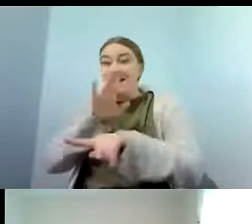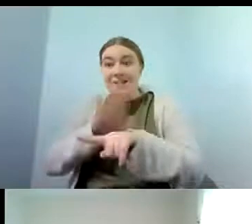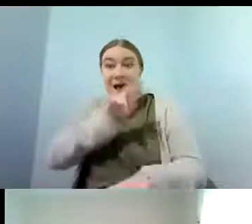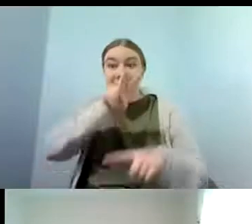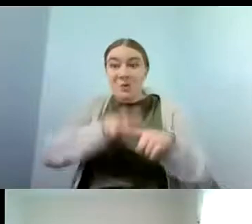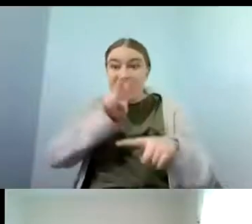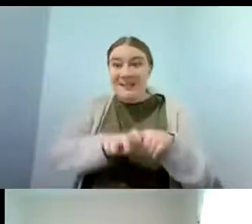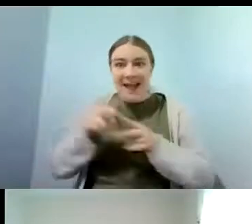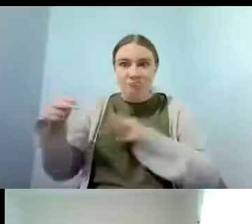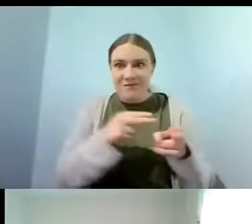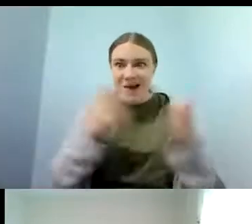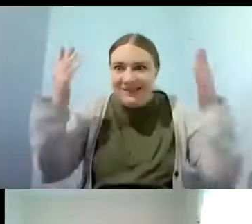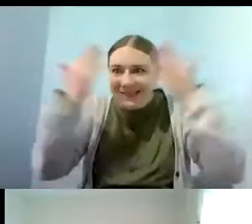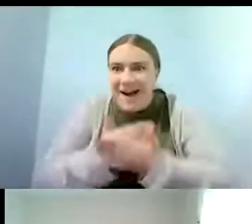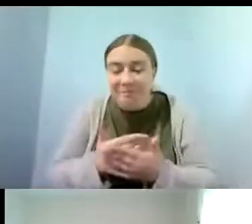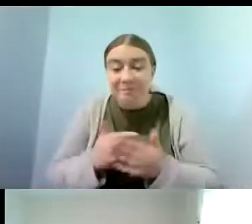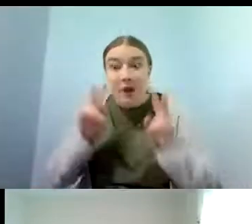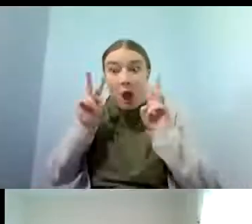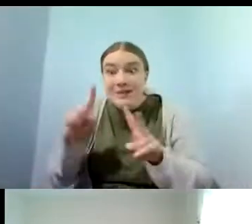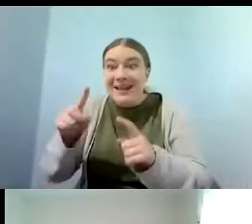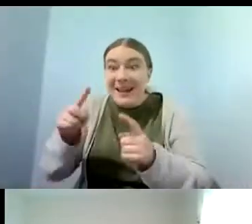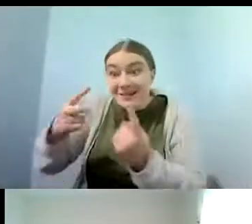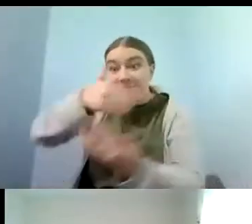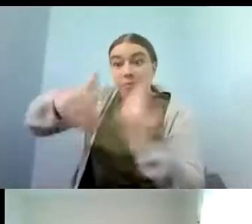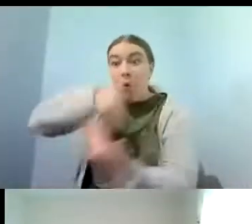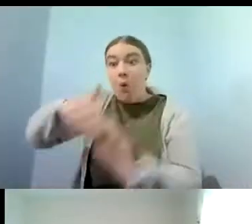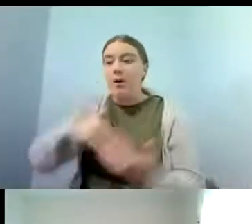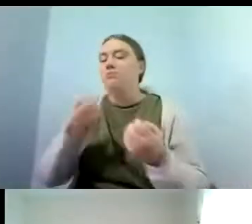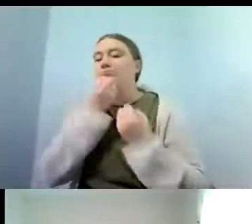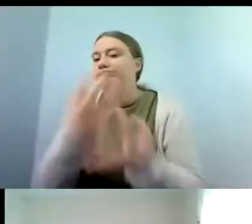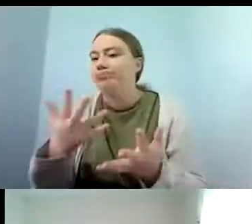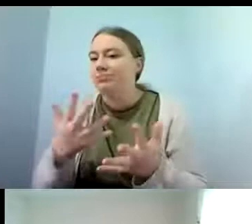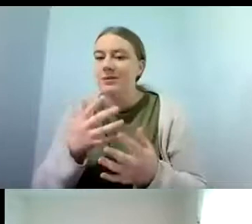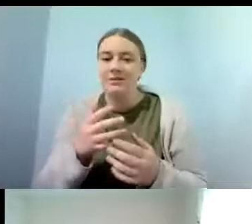and when you see them spawn it's it's quite magical so let me just play this video for you